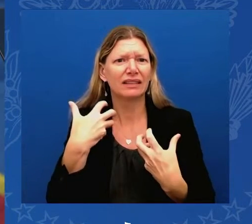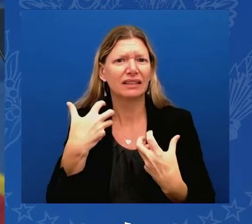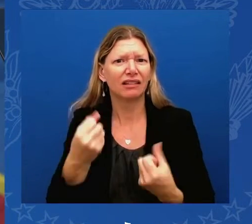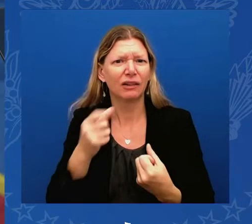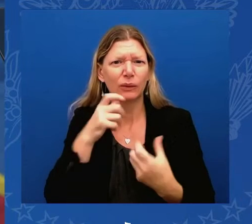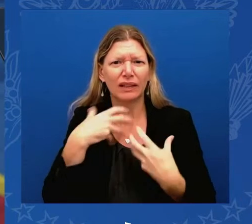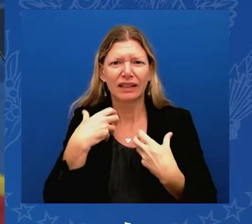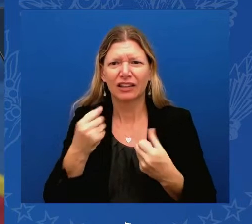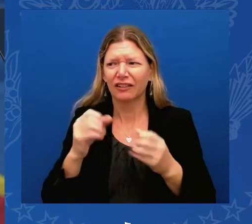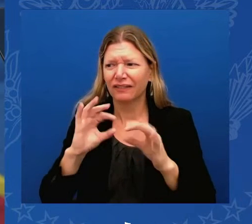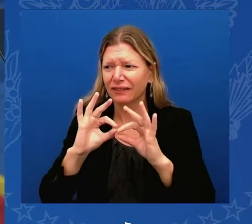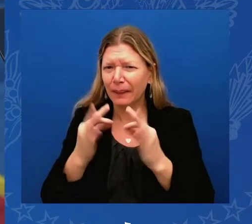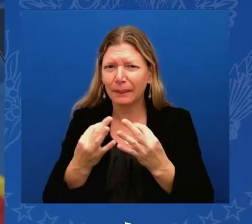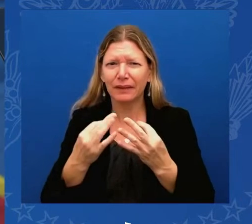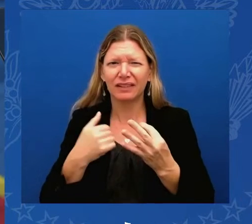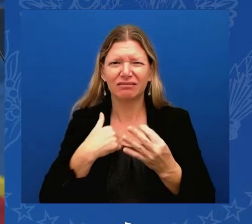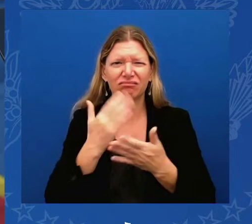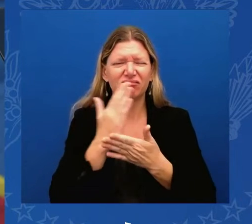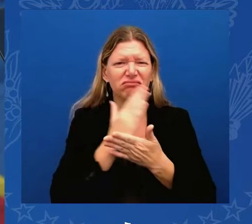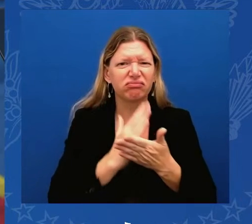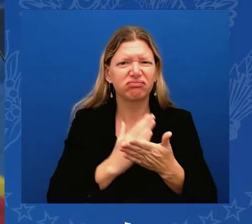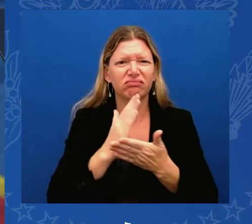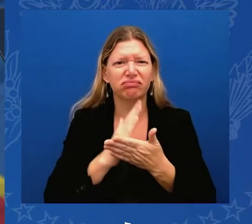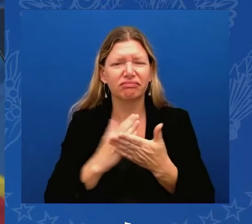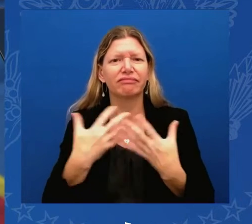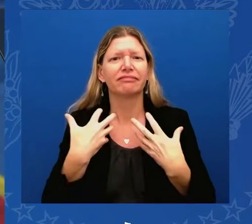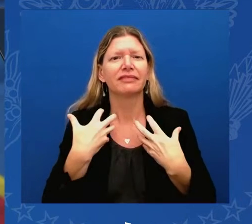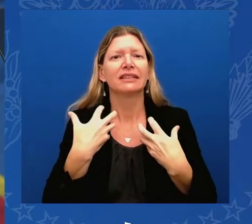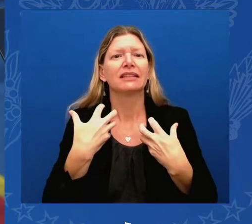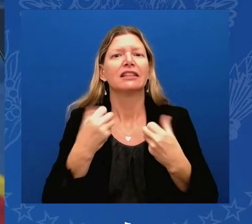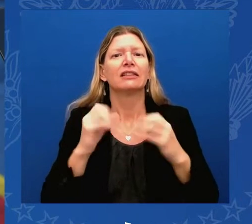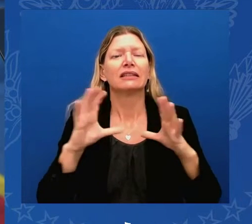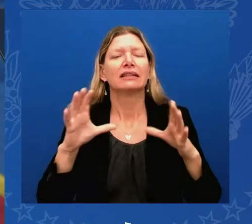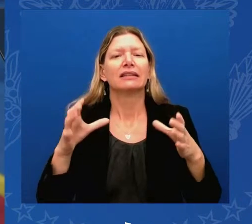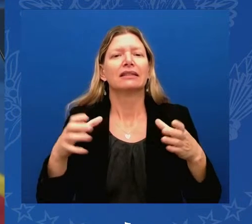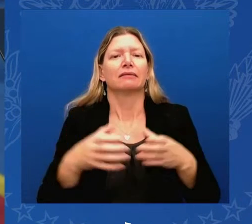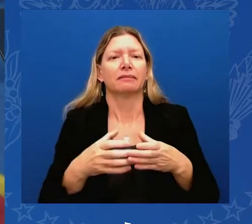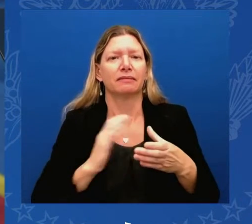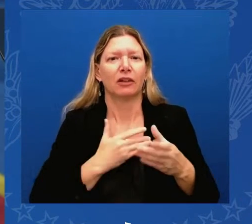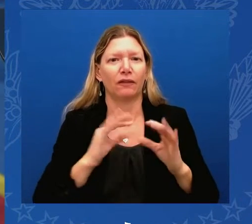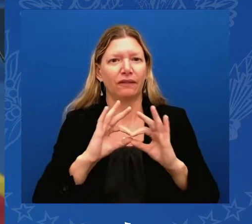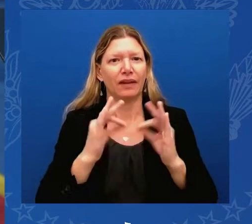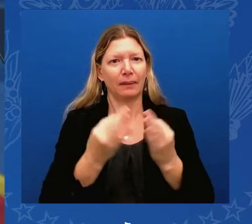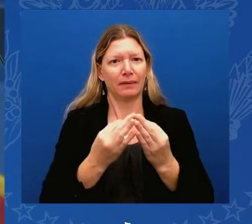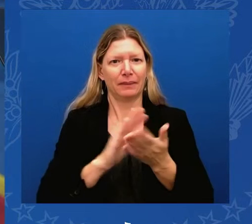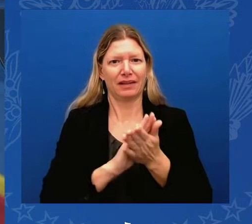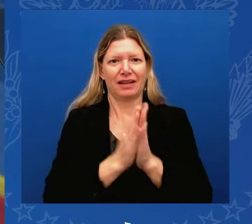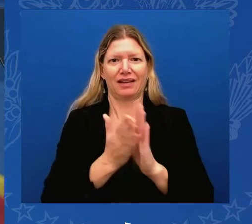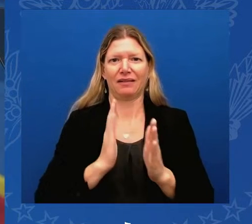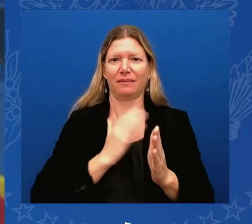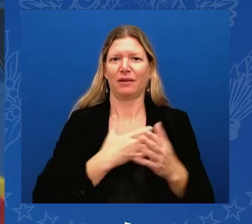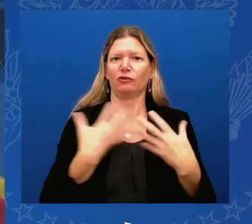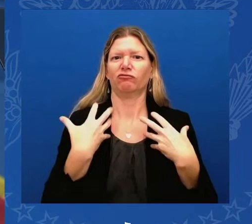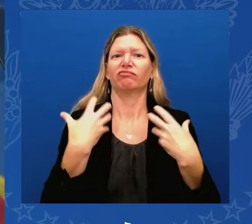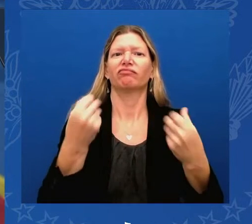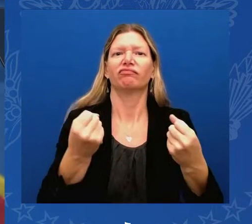Many of you have gone through similar or worse -- and even worse things. But you lean on others, they lean on you,